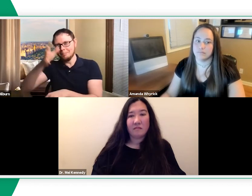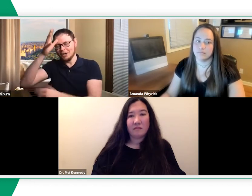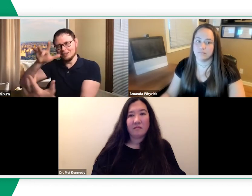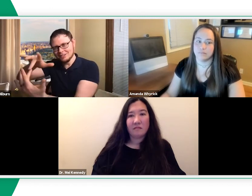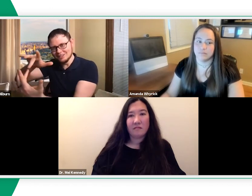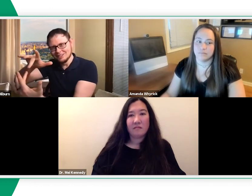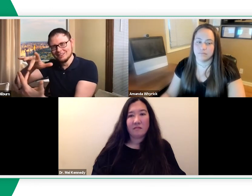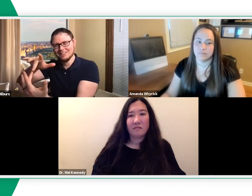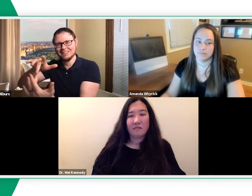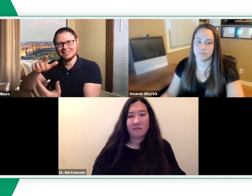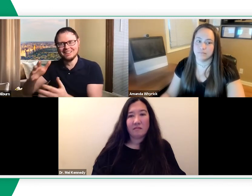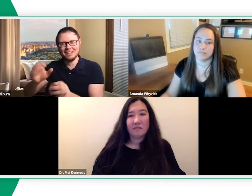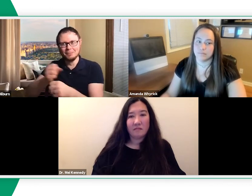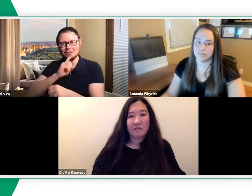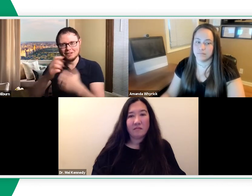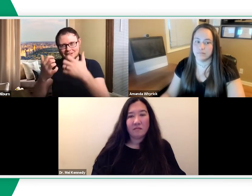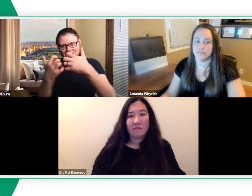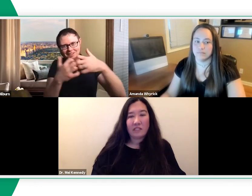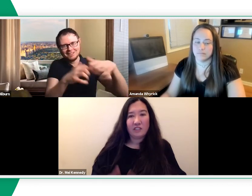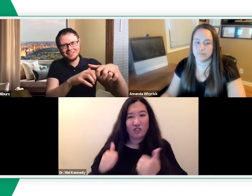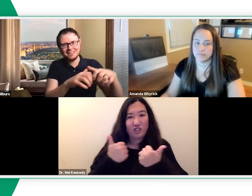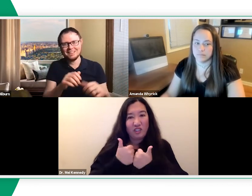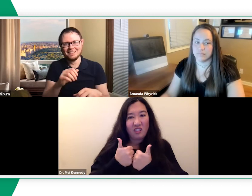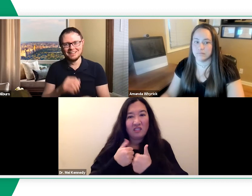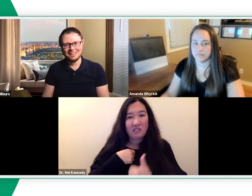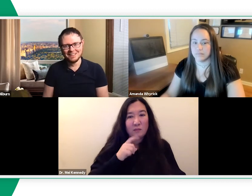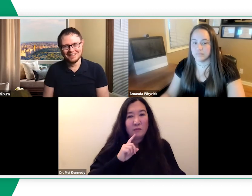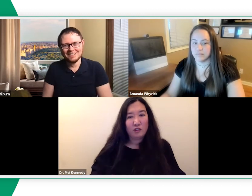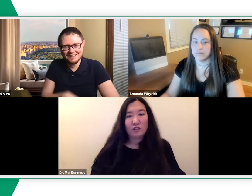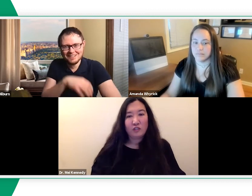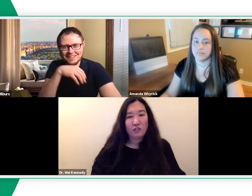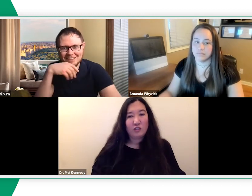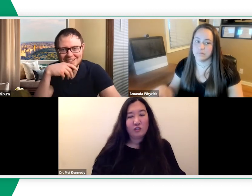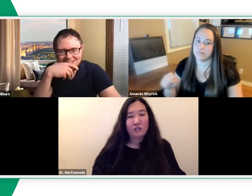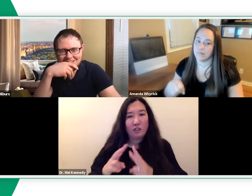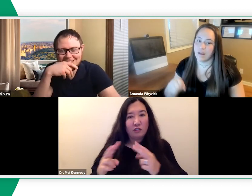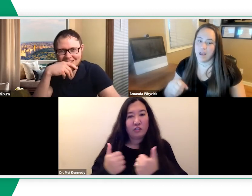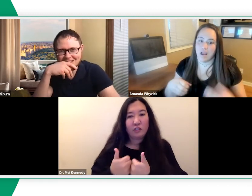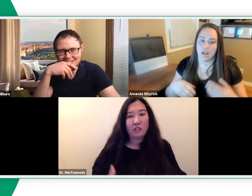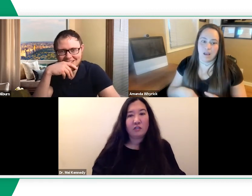and bustle of having parents reaching out to the school IT department for their